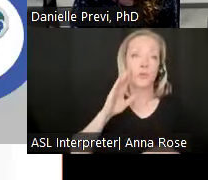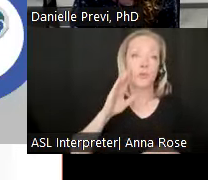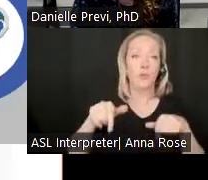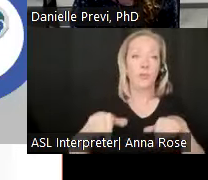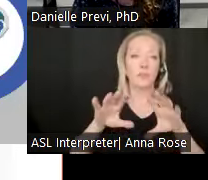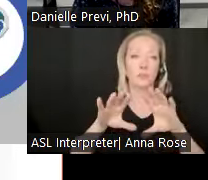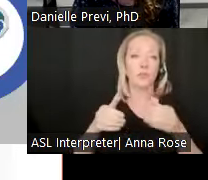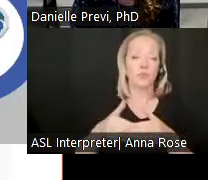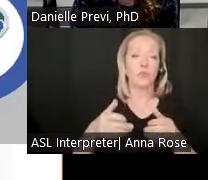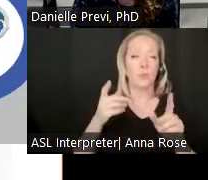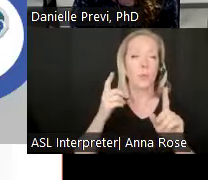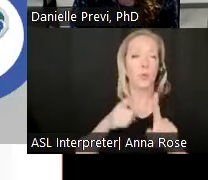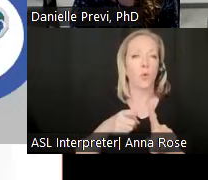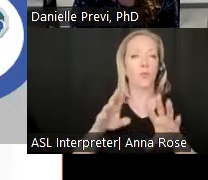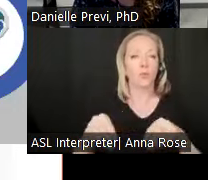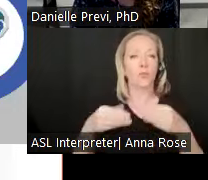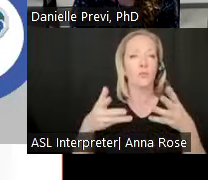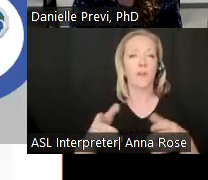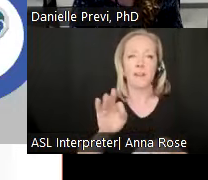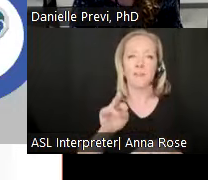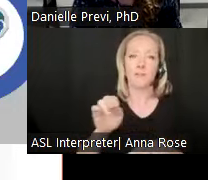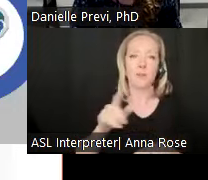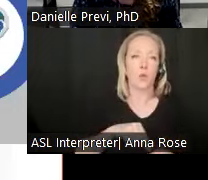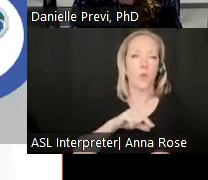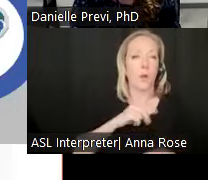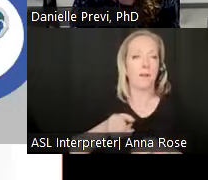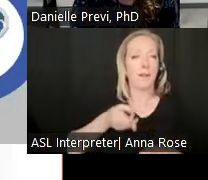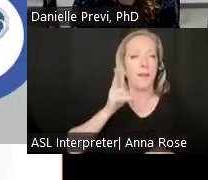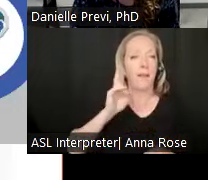high-quality didactic content for our audience. Every KnowNeuropsychology